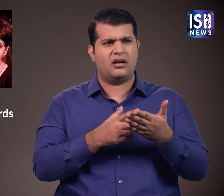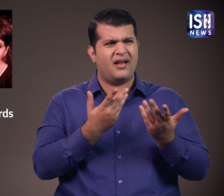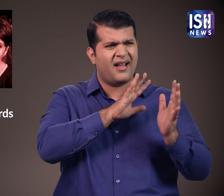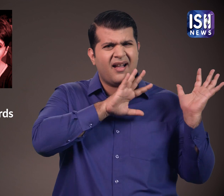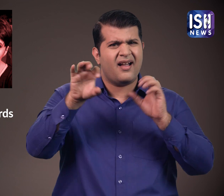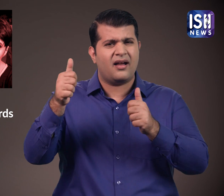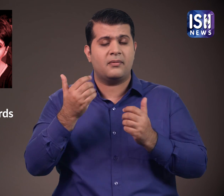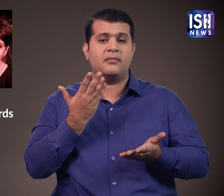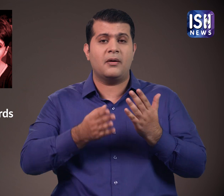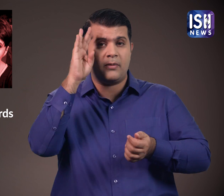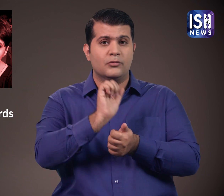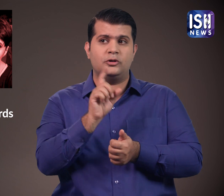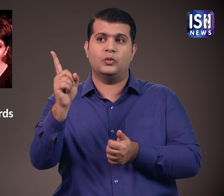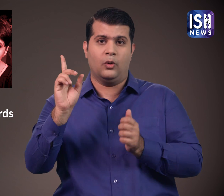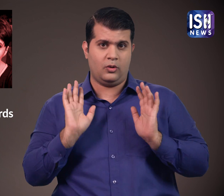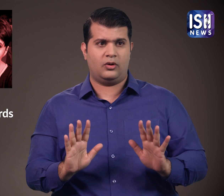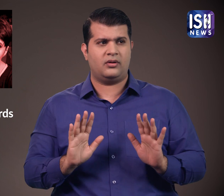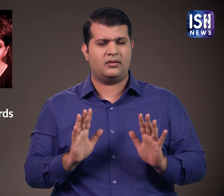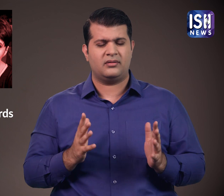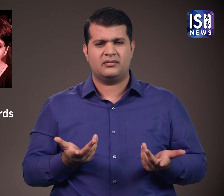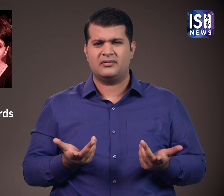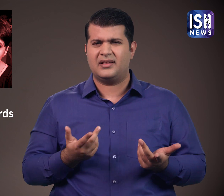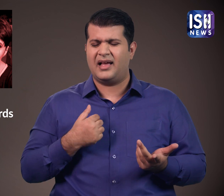Maybe he was warned by the cops.